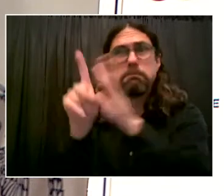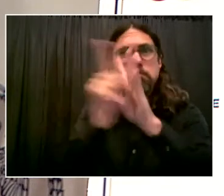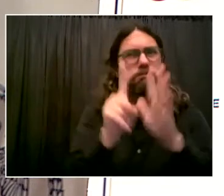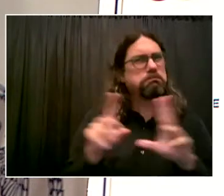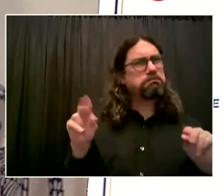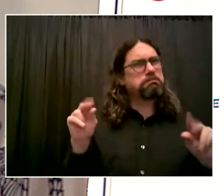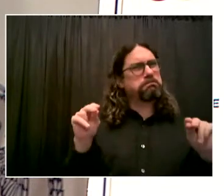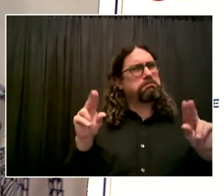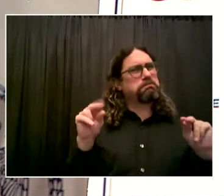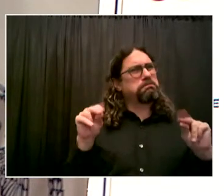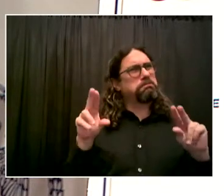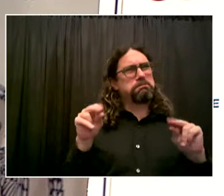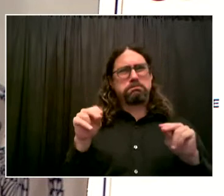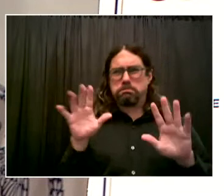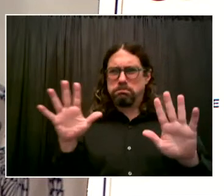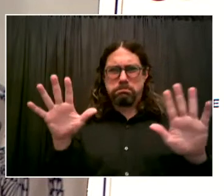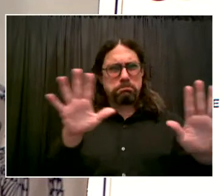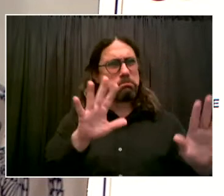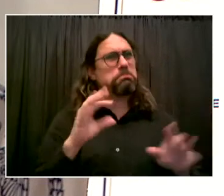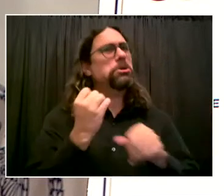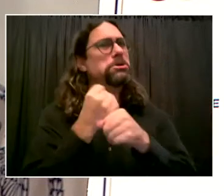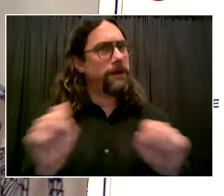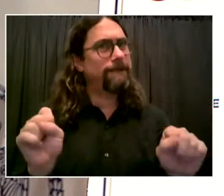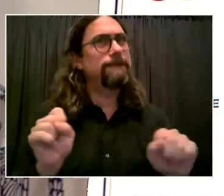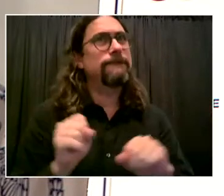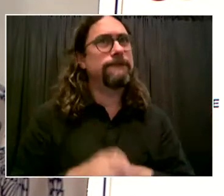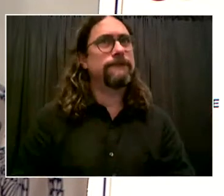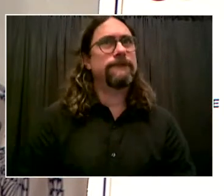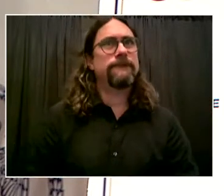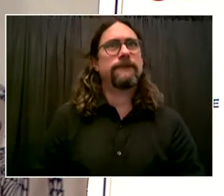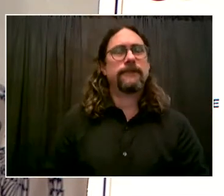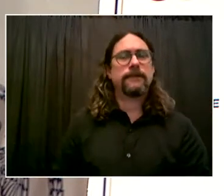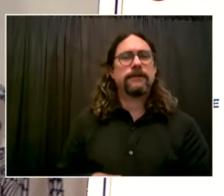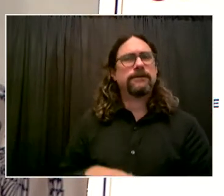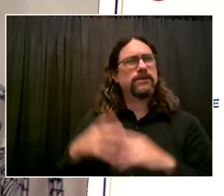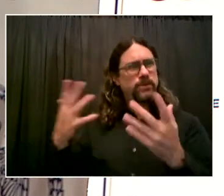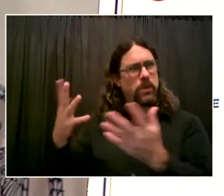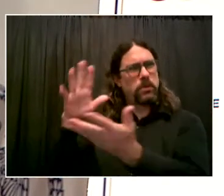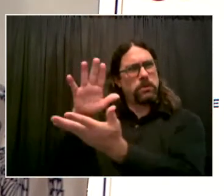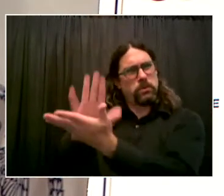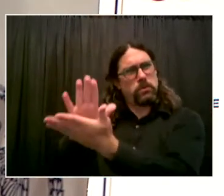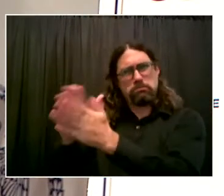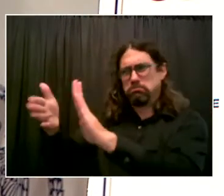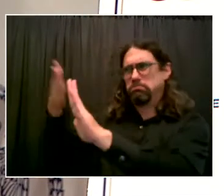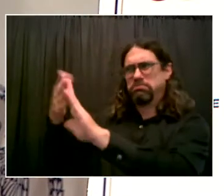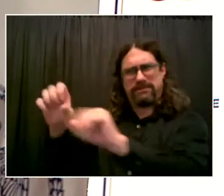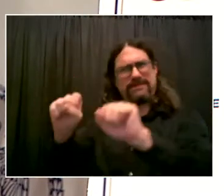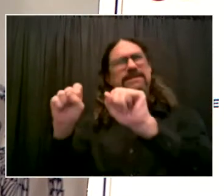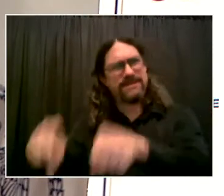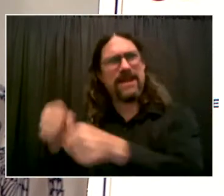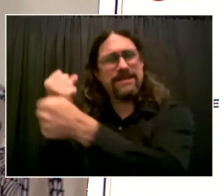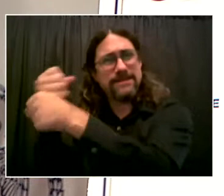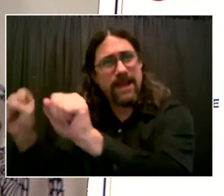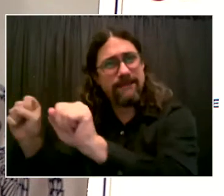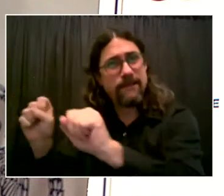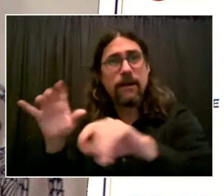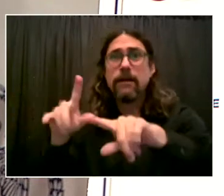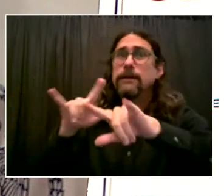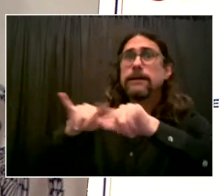SCOLHOS FSAE TWIH THE GOLD STANDARD OF HEALTH AND SAFETY MEASURES. NOW WE HAVE ALMOST 10 MILLION DOSES GIVEN.